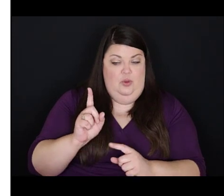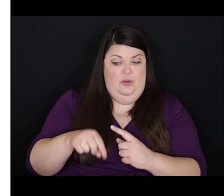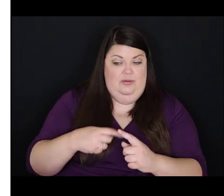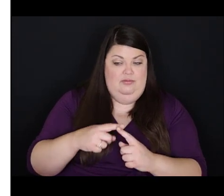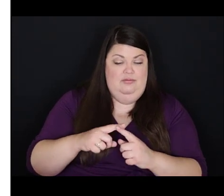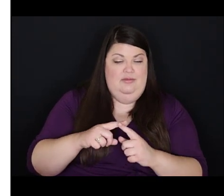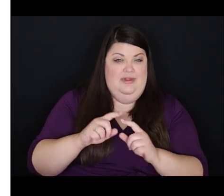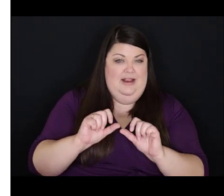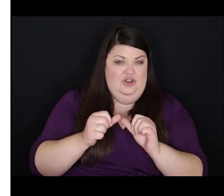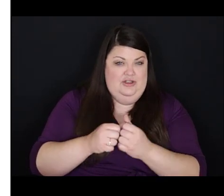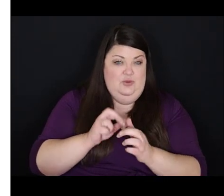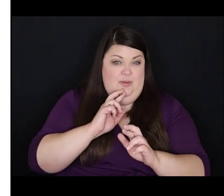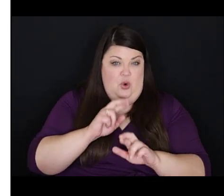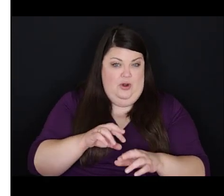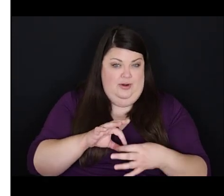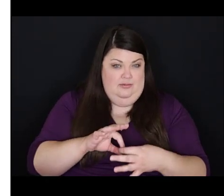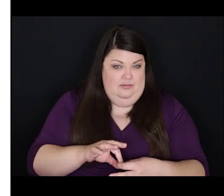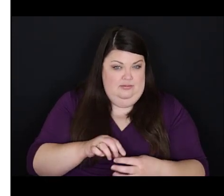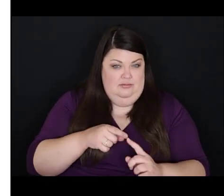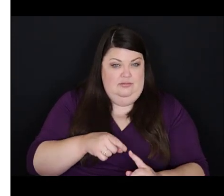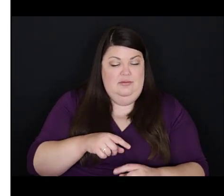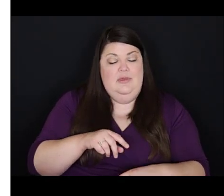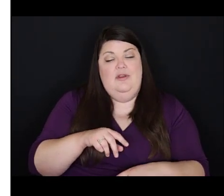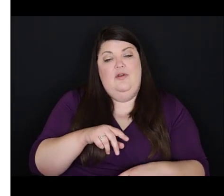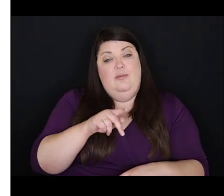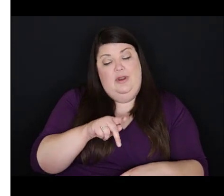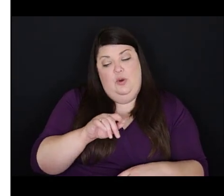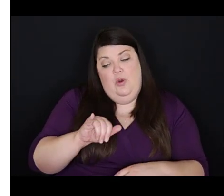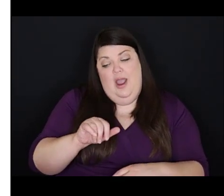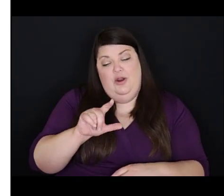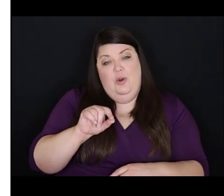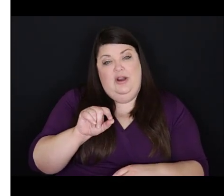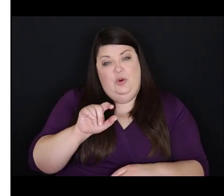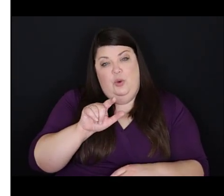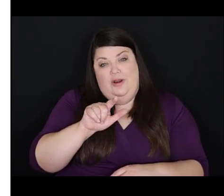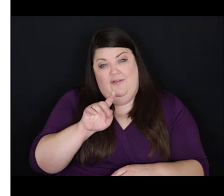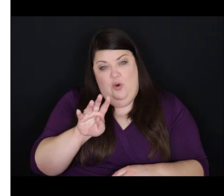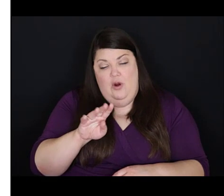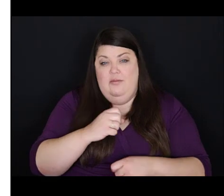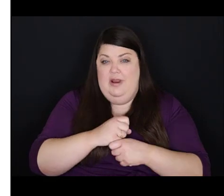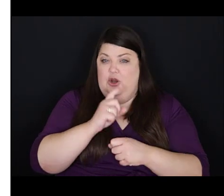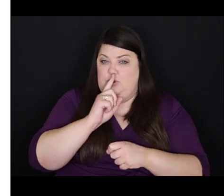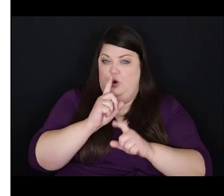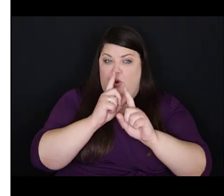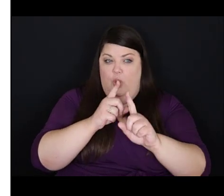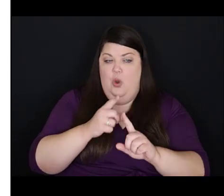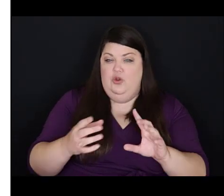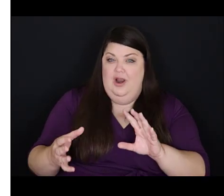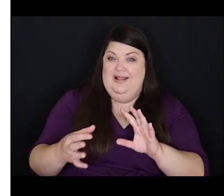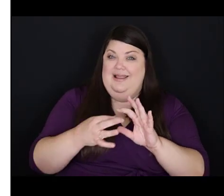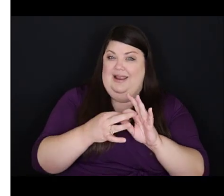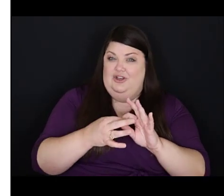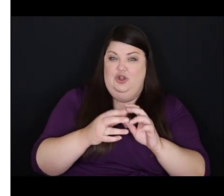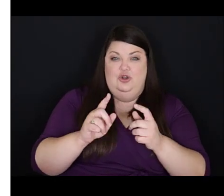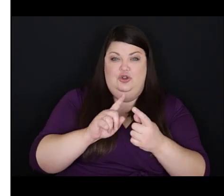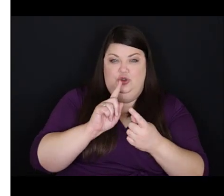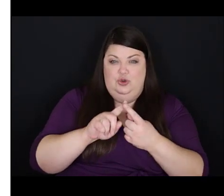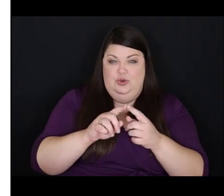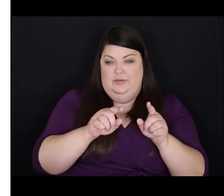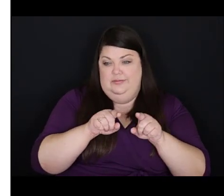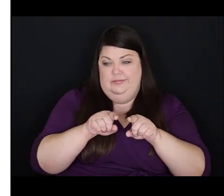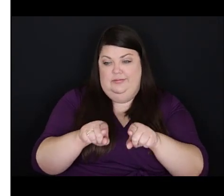For PY 2024, ensure the goals are linked to specific strategies identified in